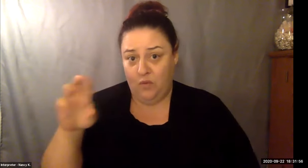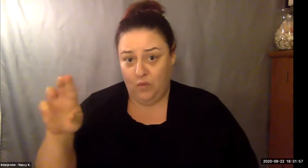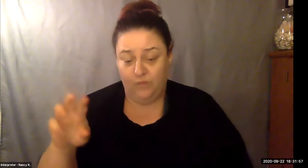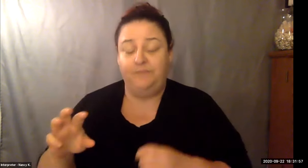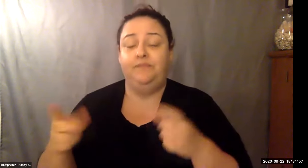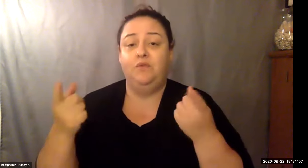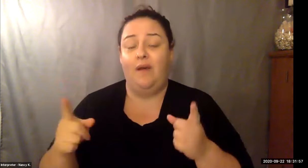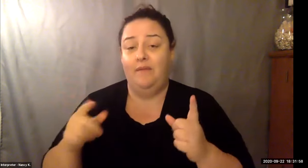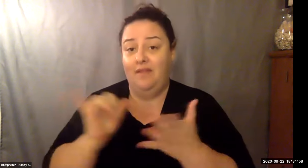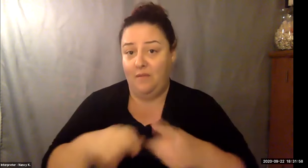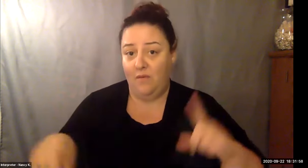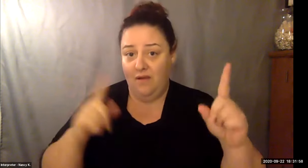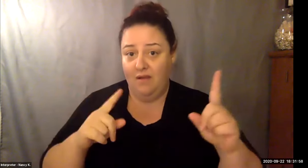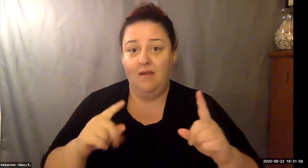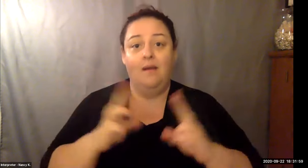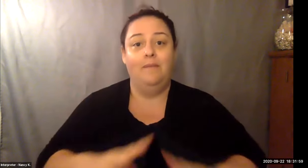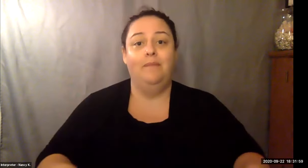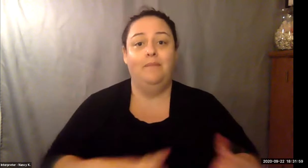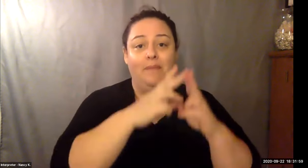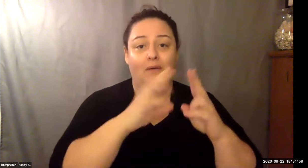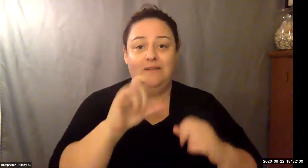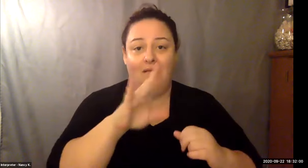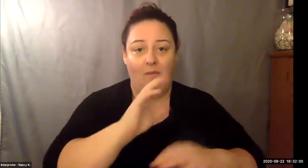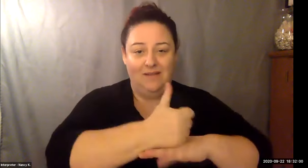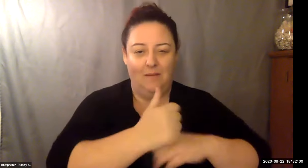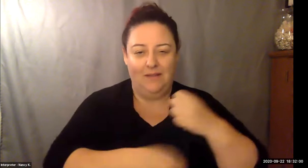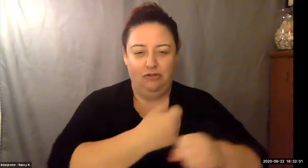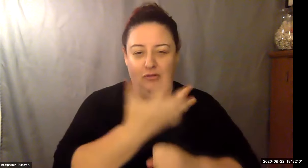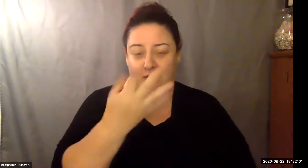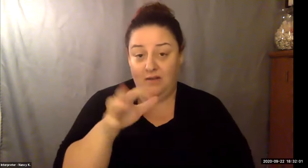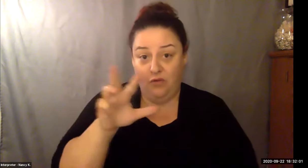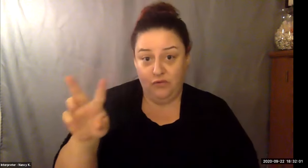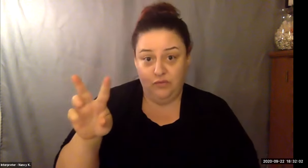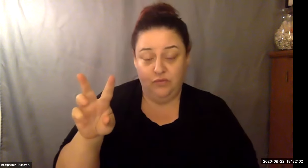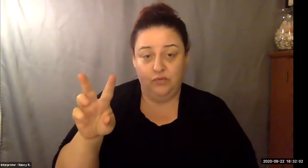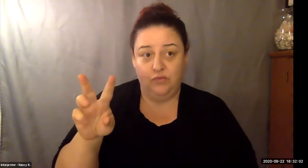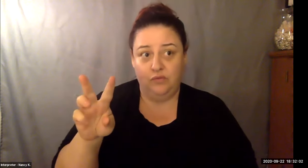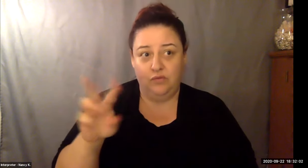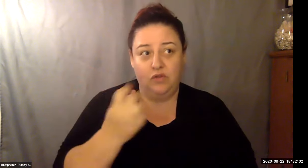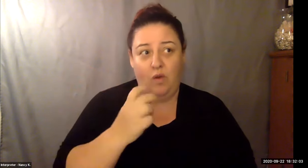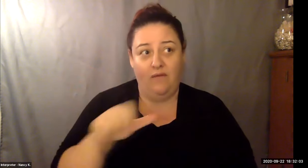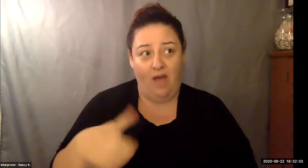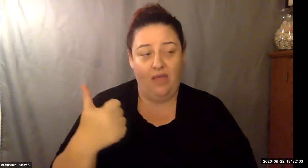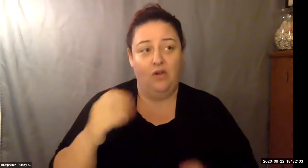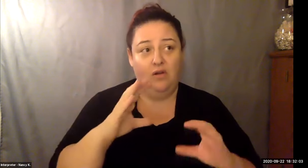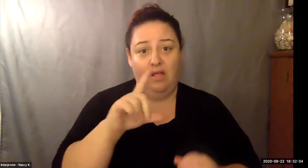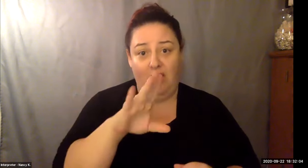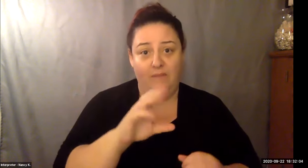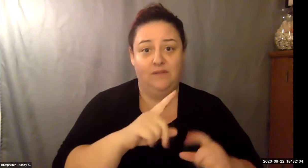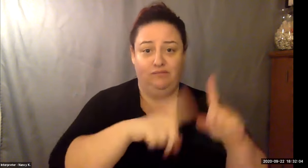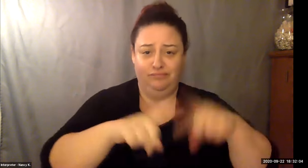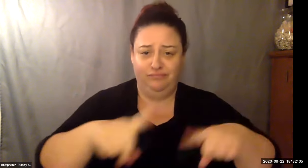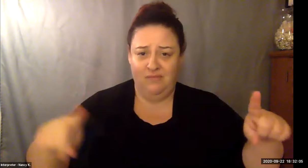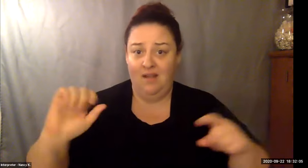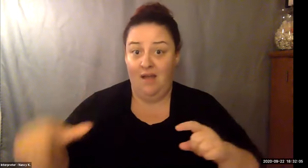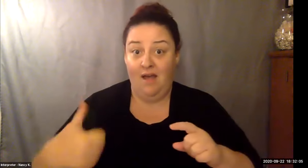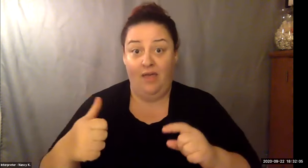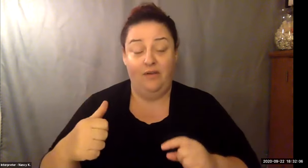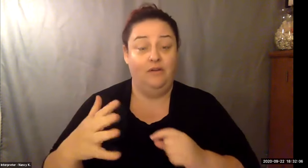Keith Wolling: There's an organization that's global cold skull as K. L. And if you go to scala.org it's an international tours and travel Association.